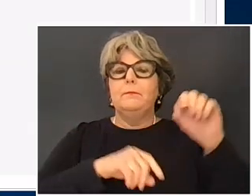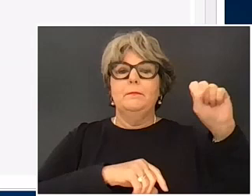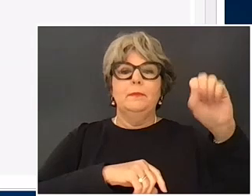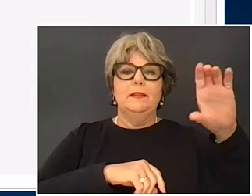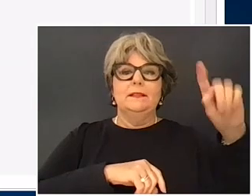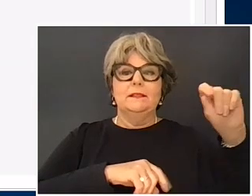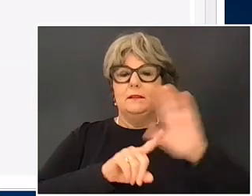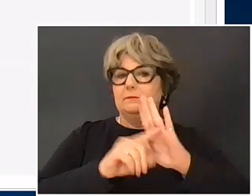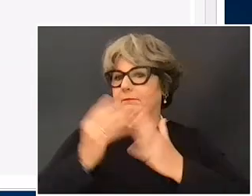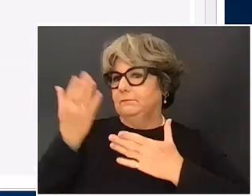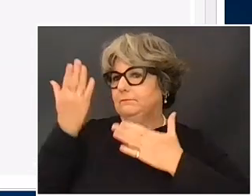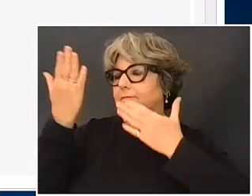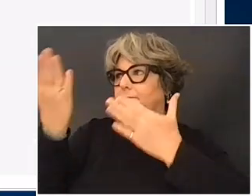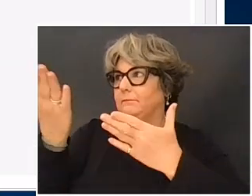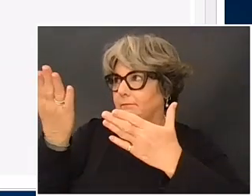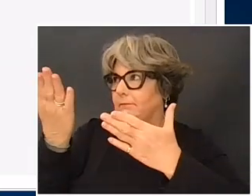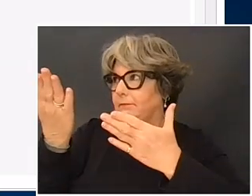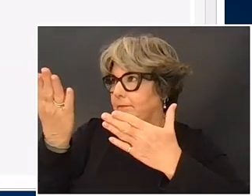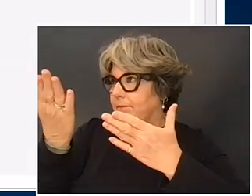in and I may be misquoting it, but sort of